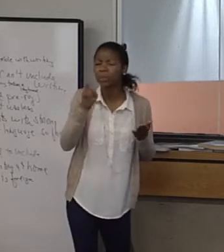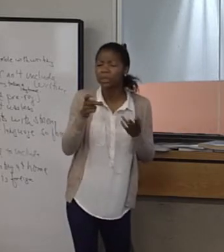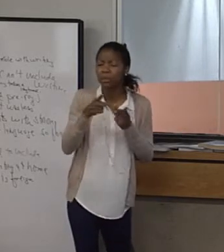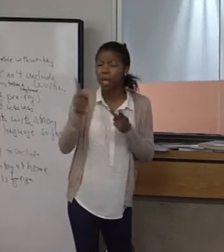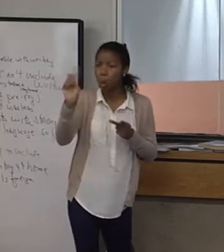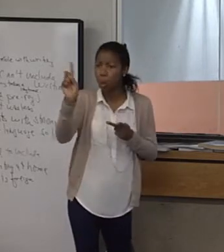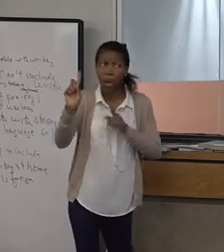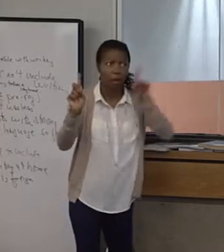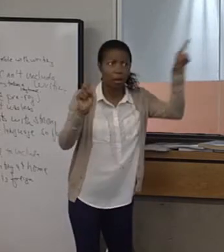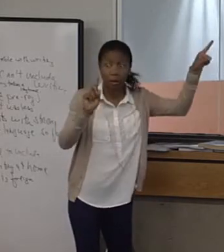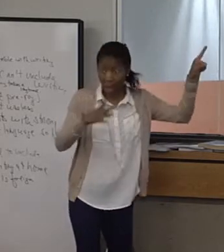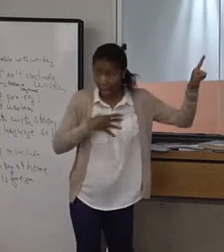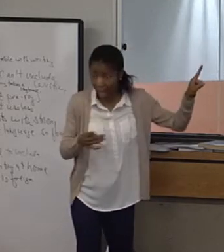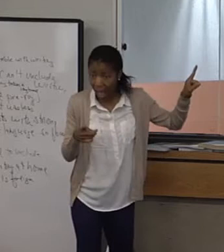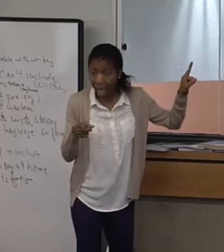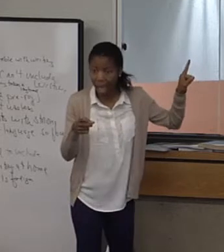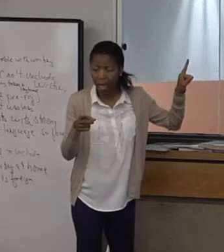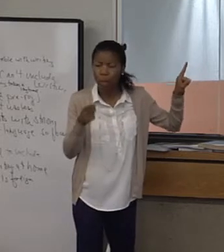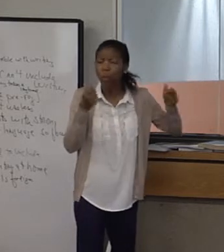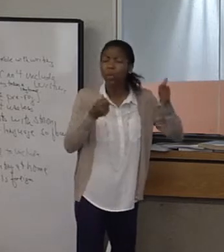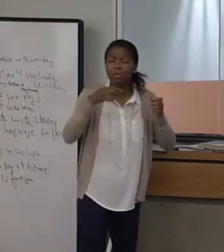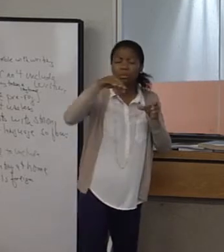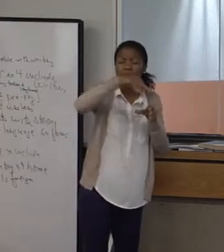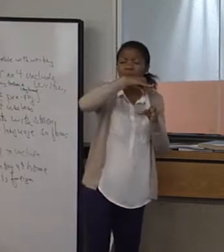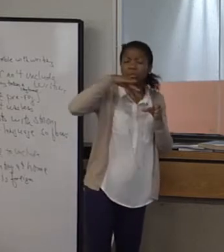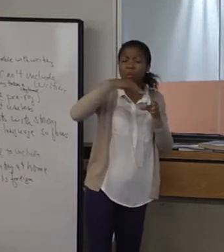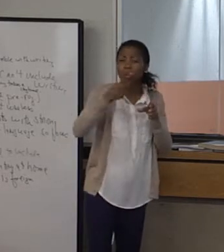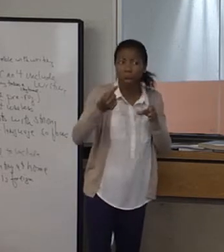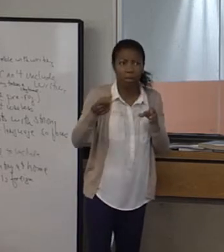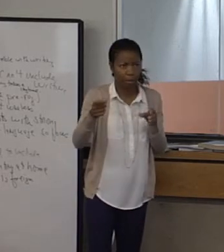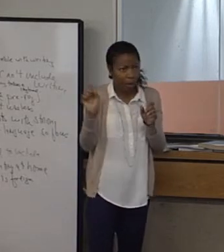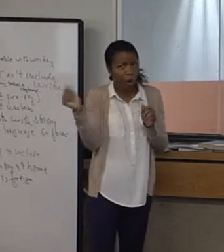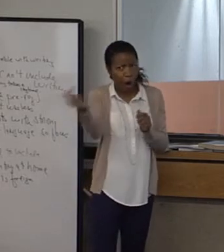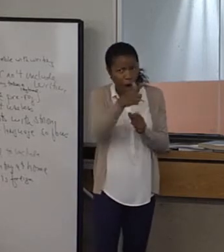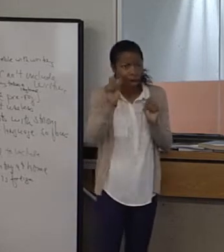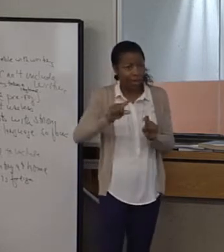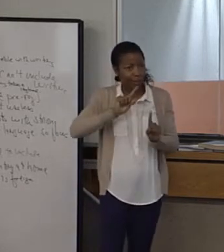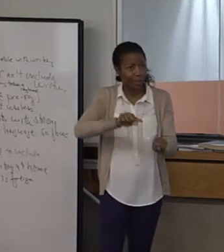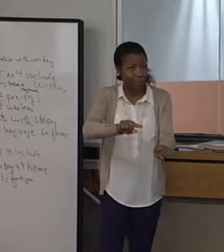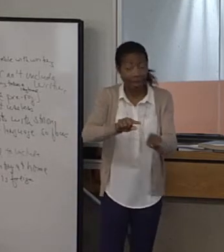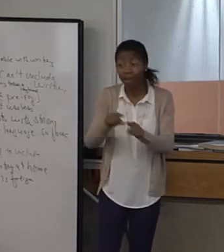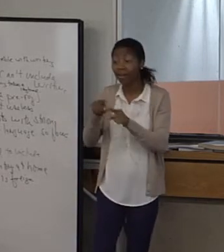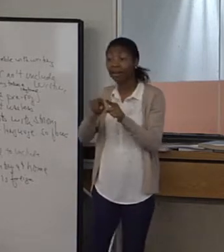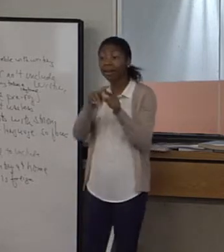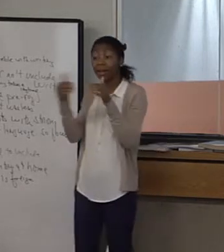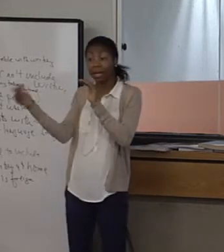you can all respond to that. When you’re sitting there helping a student write a lab report you say “do you remember